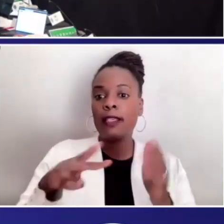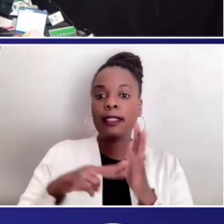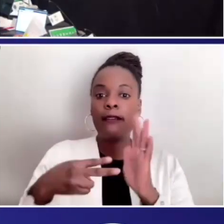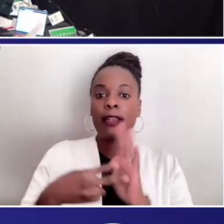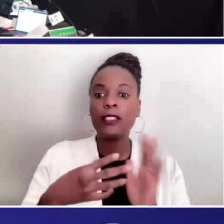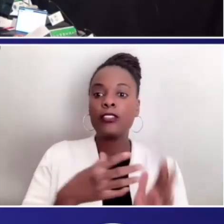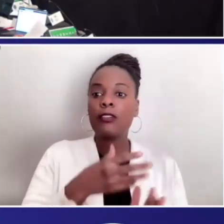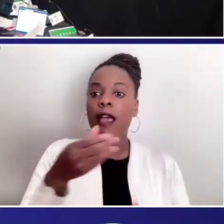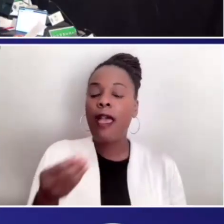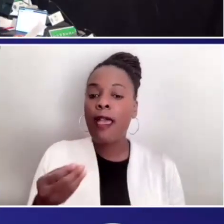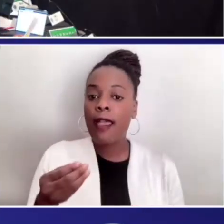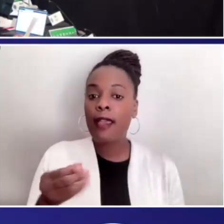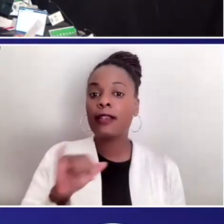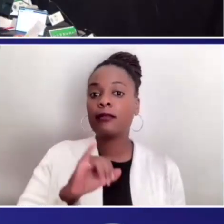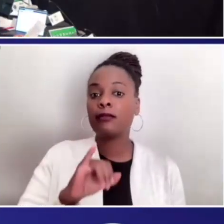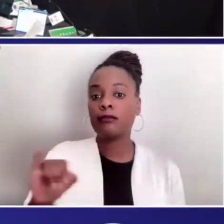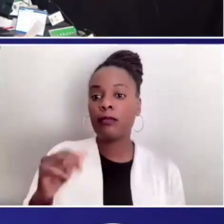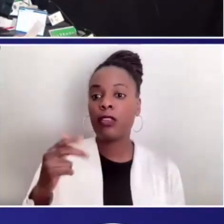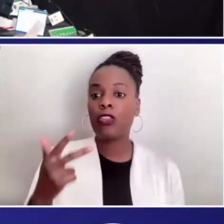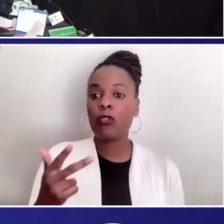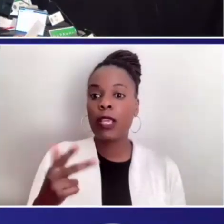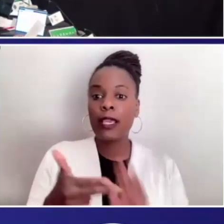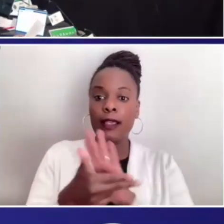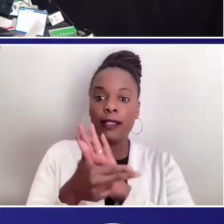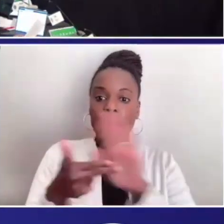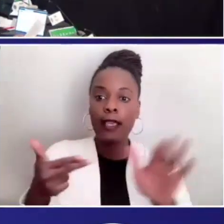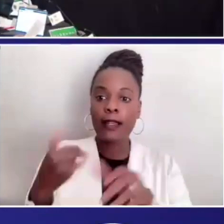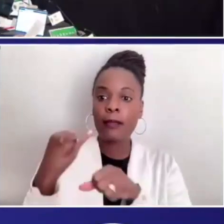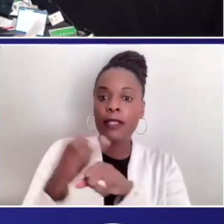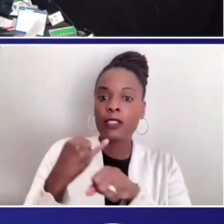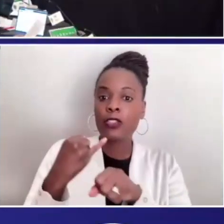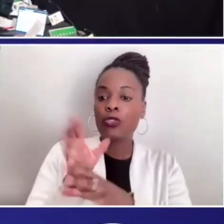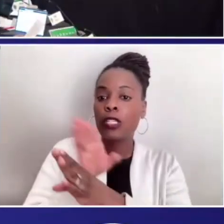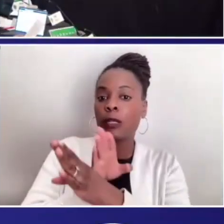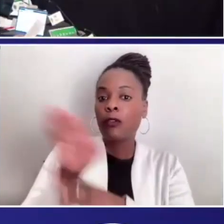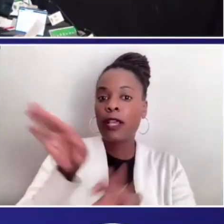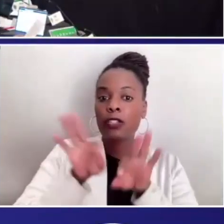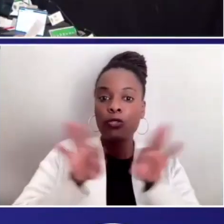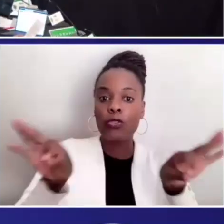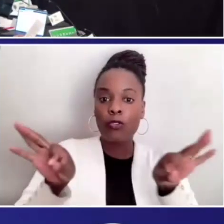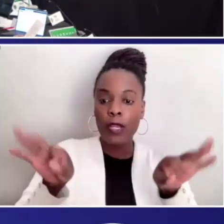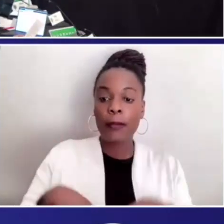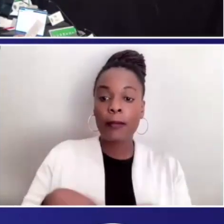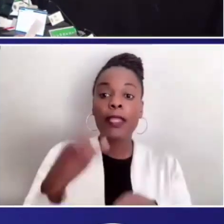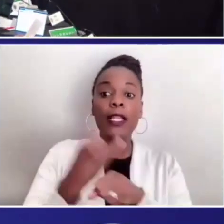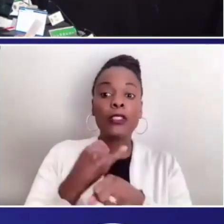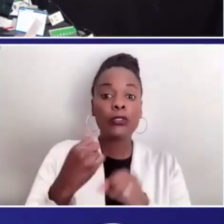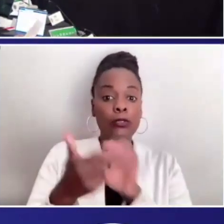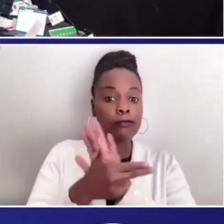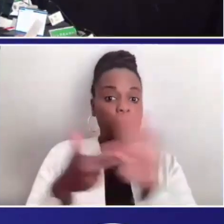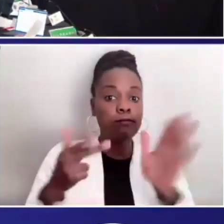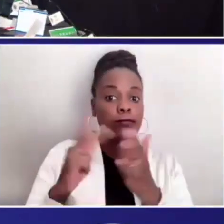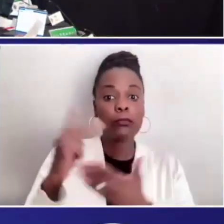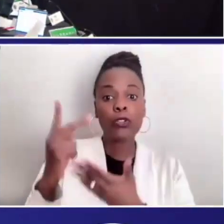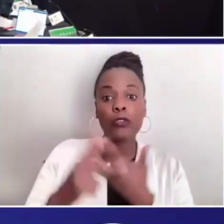institution as a professional degree. An institution designates a program as a professional degree, as evidenced by